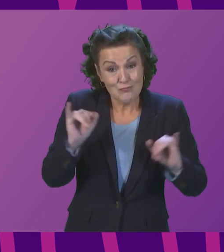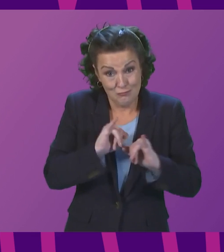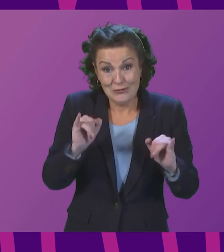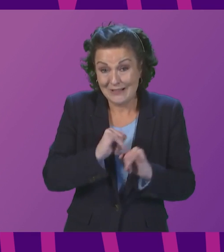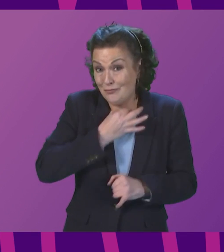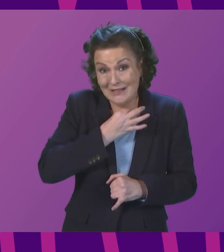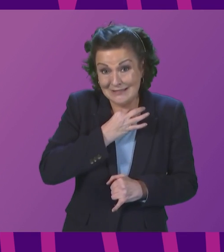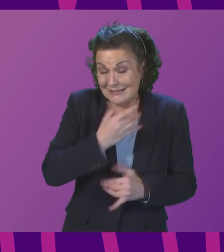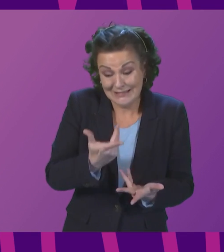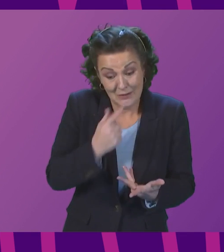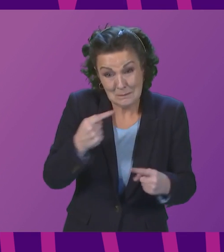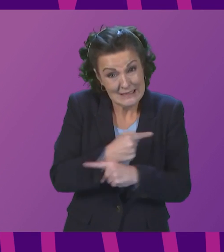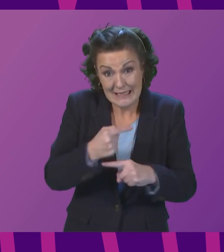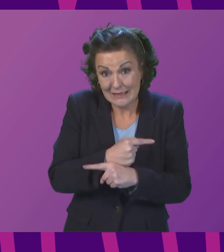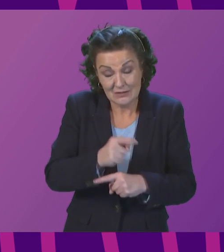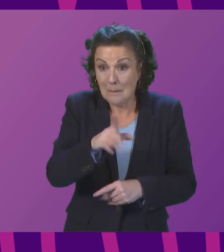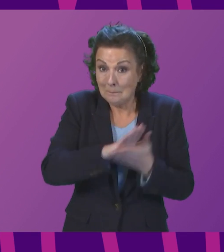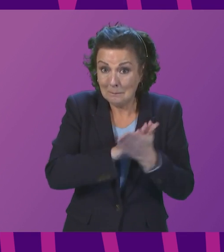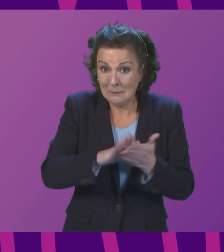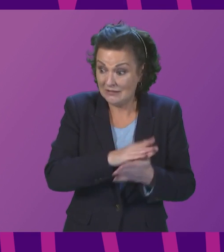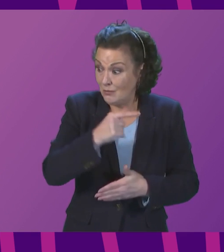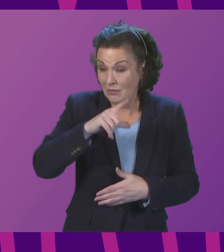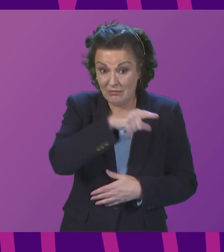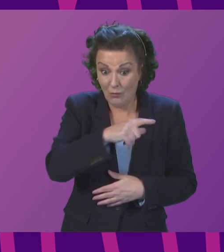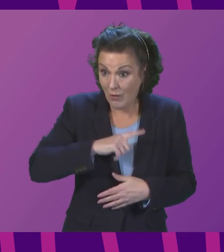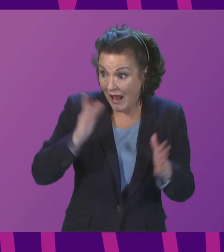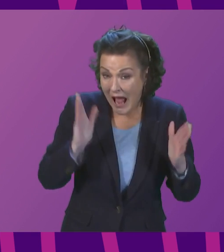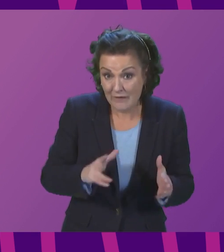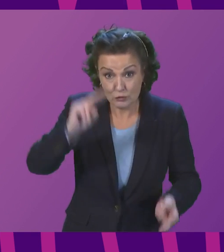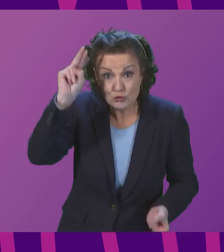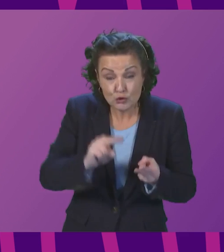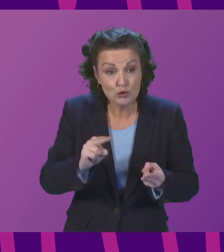hours and that, if they are not addressed, many will have to reduce opening hours or close completely.